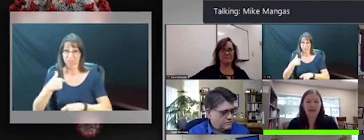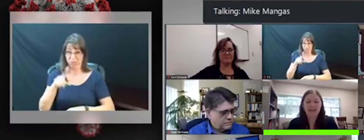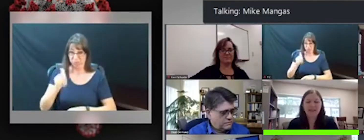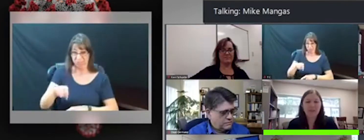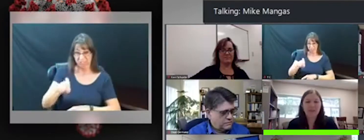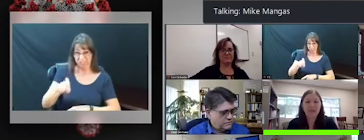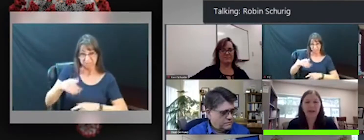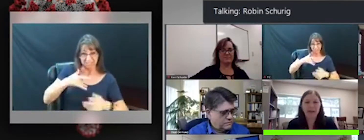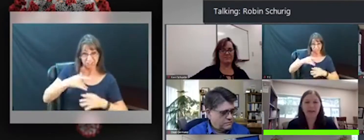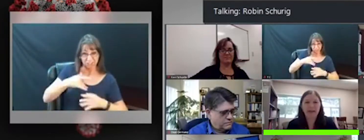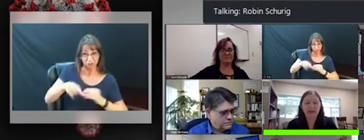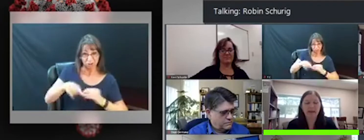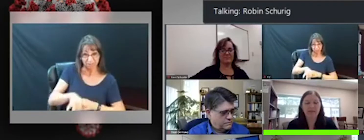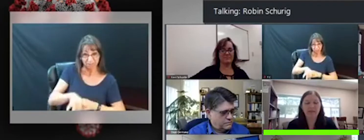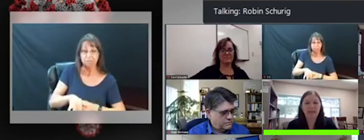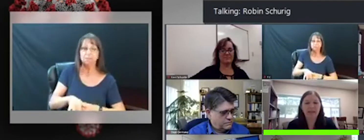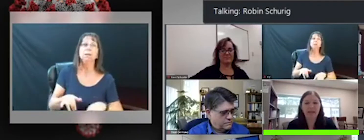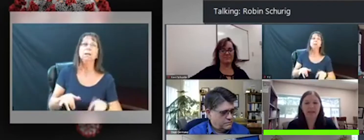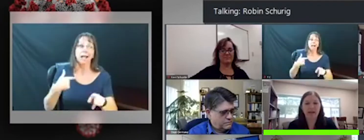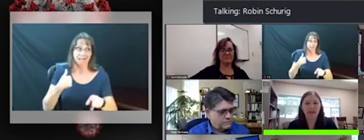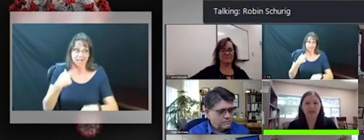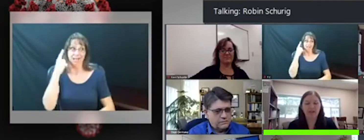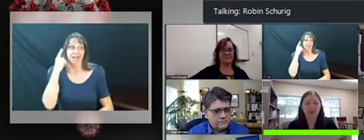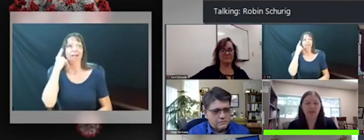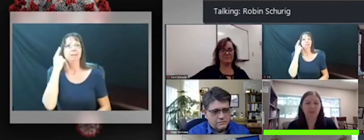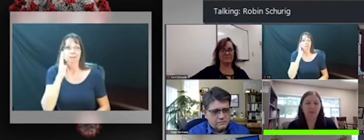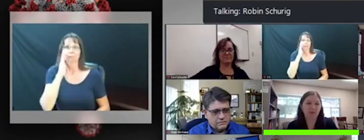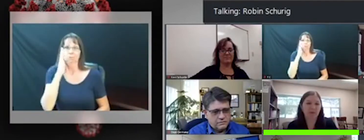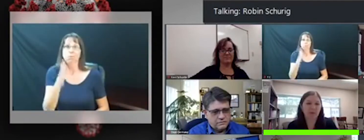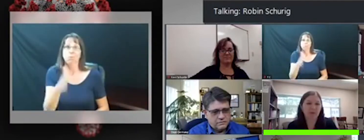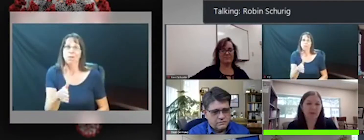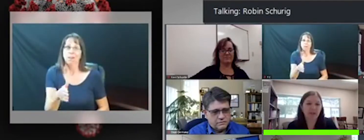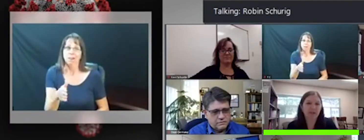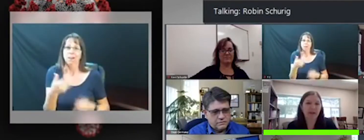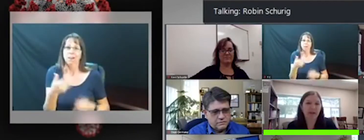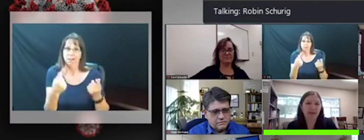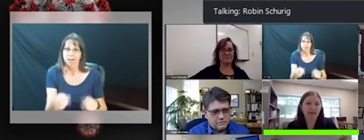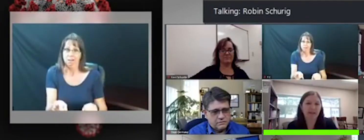I think it's pretty likely. The data that determines what tier we move into